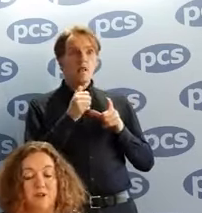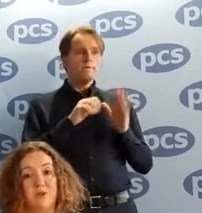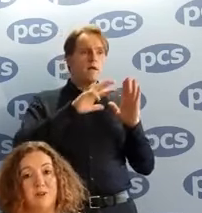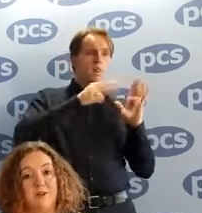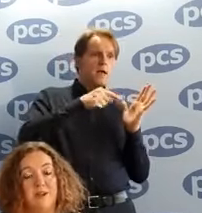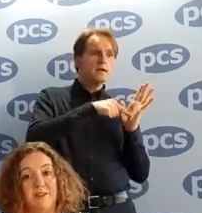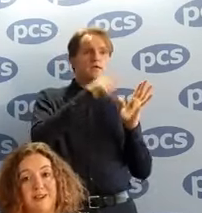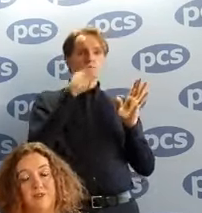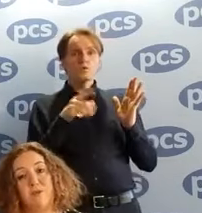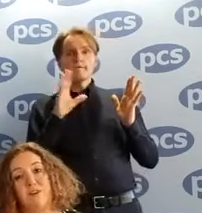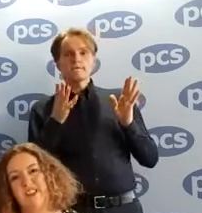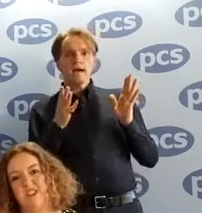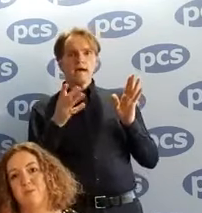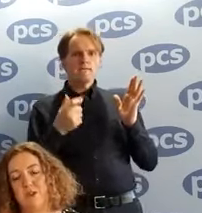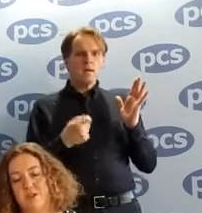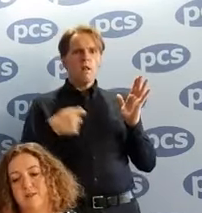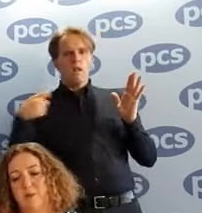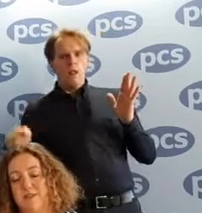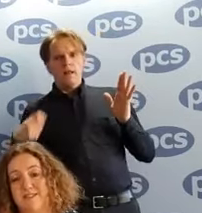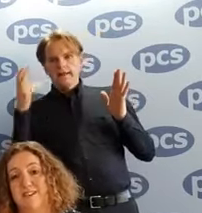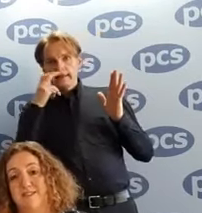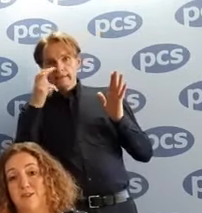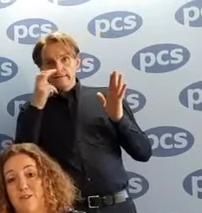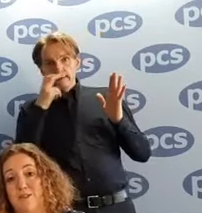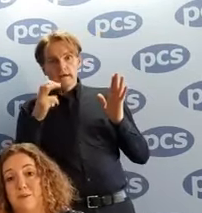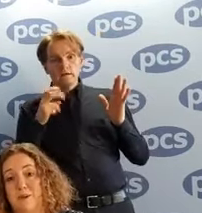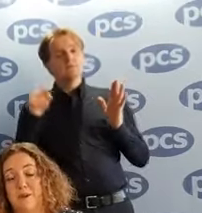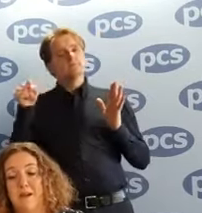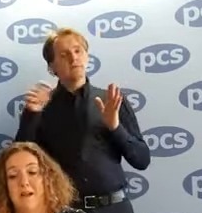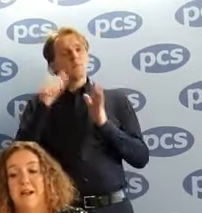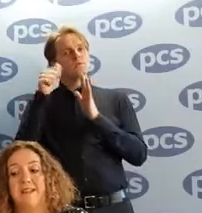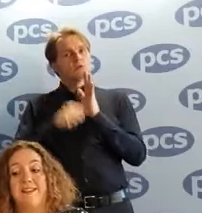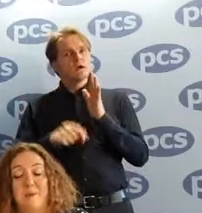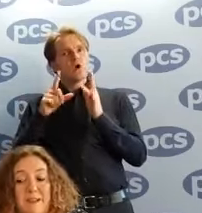hours during the next rotation, which is the one that starts in October. It's now